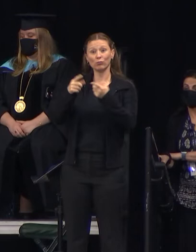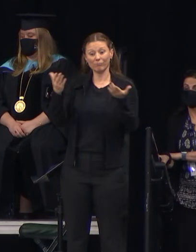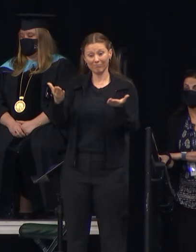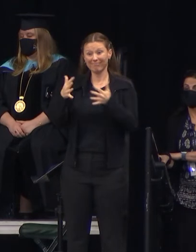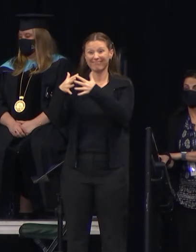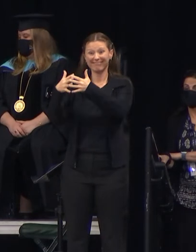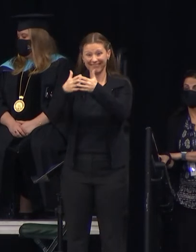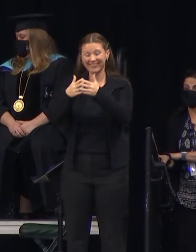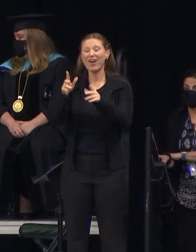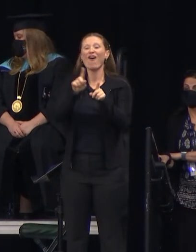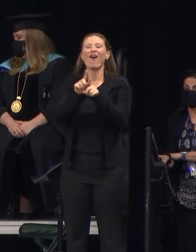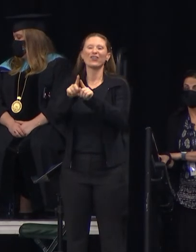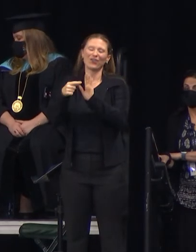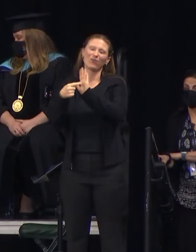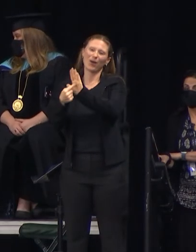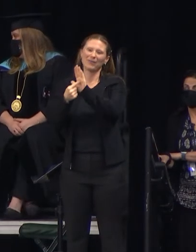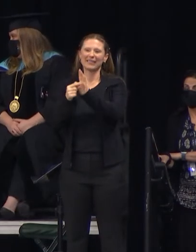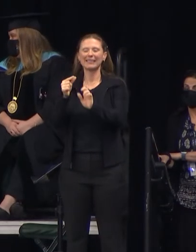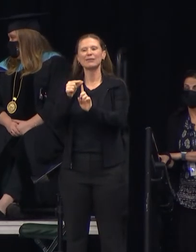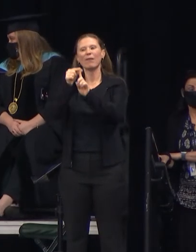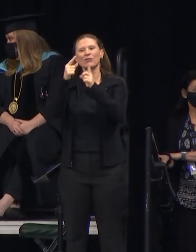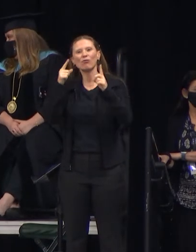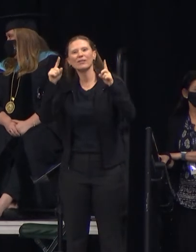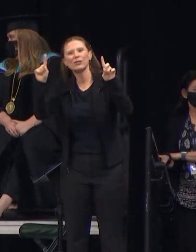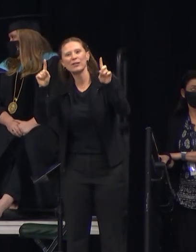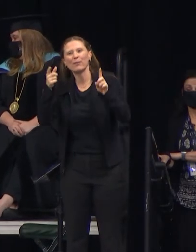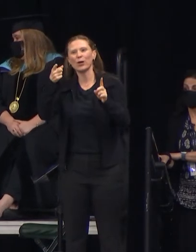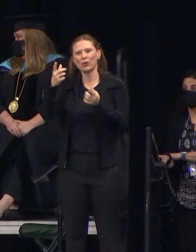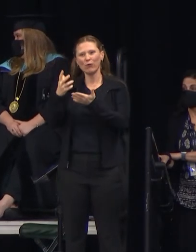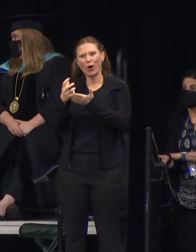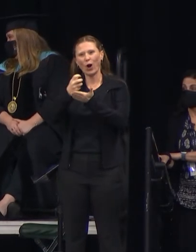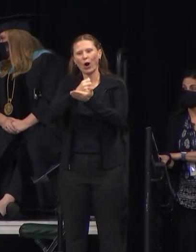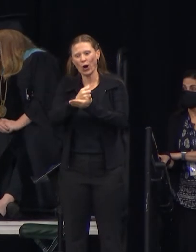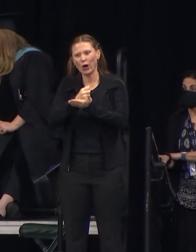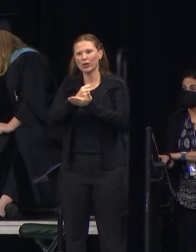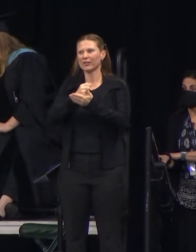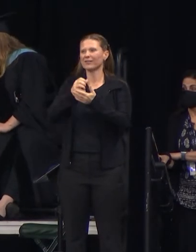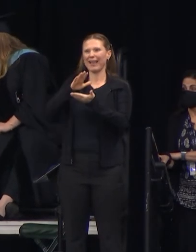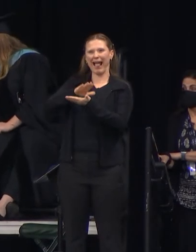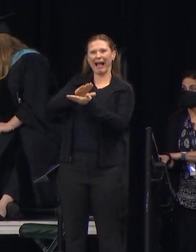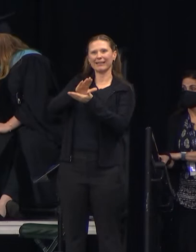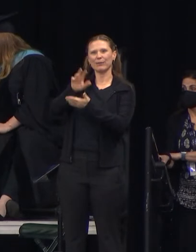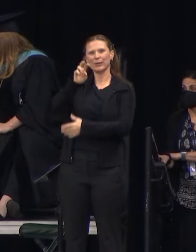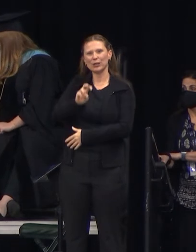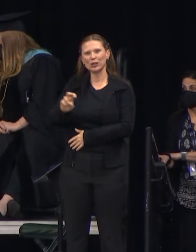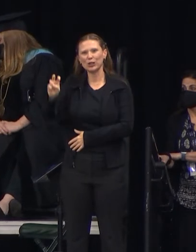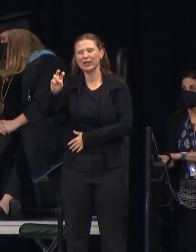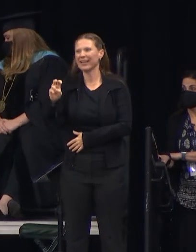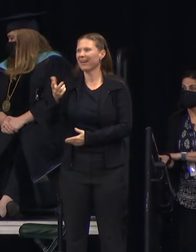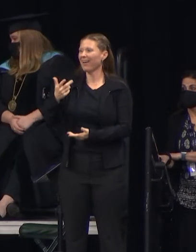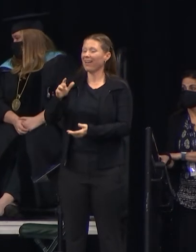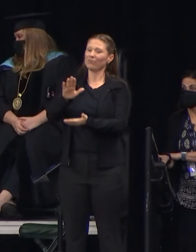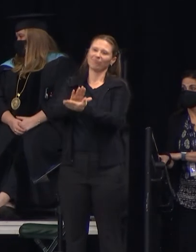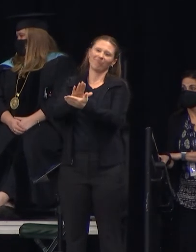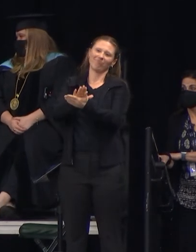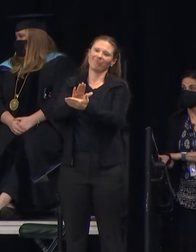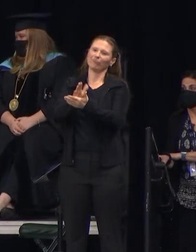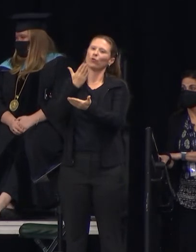it also represents the special achievement you've earned while on your academic journey: a job well done.